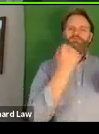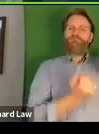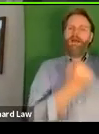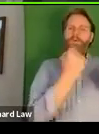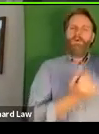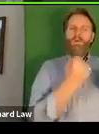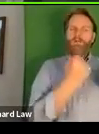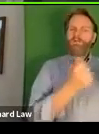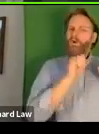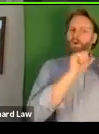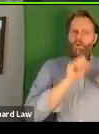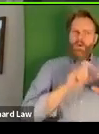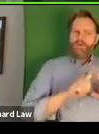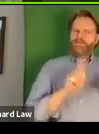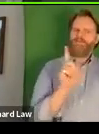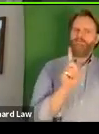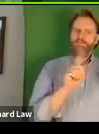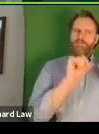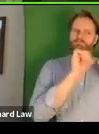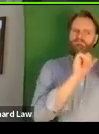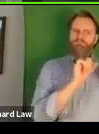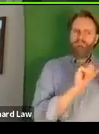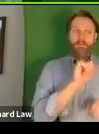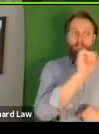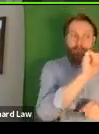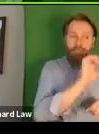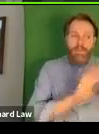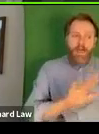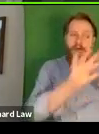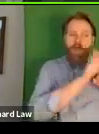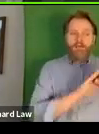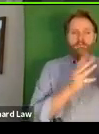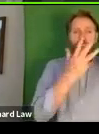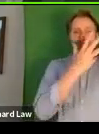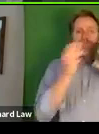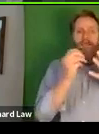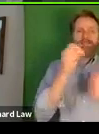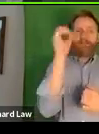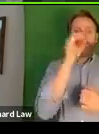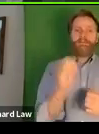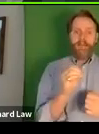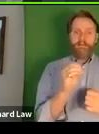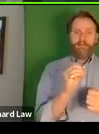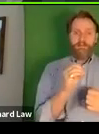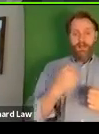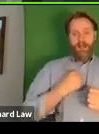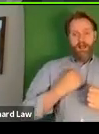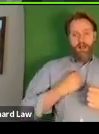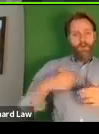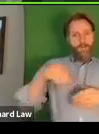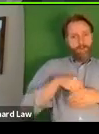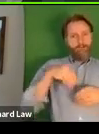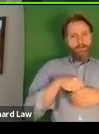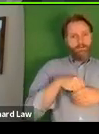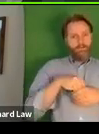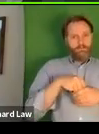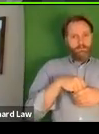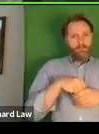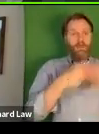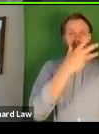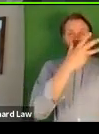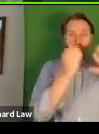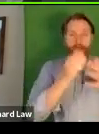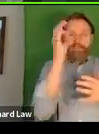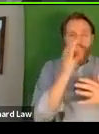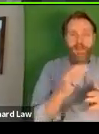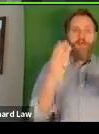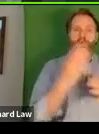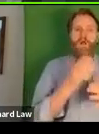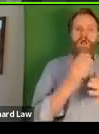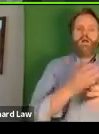of our members and CPS staff currently working from home only those